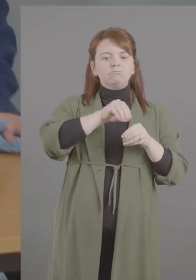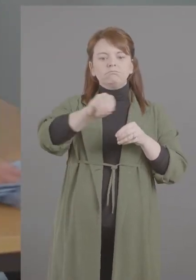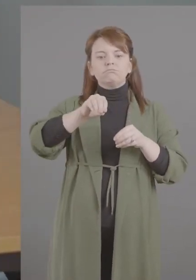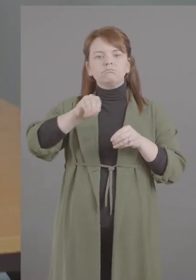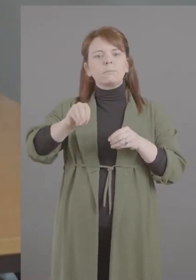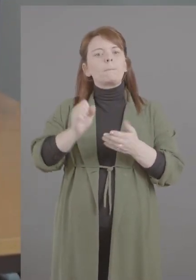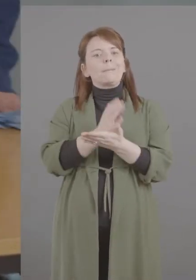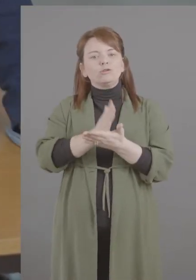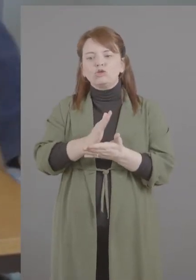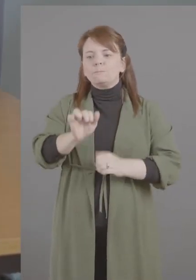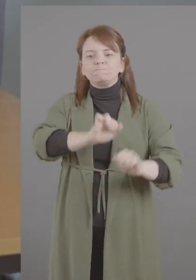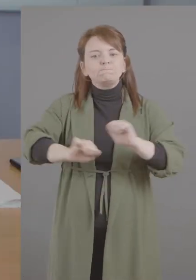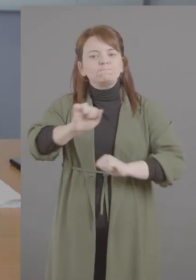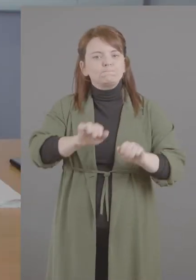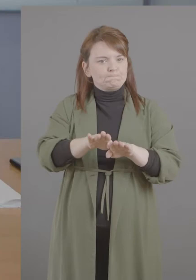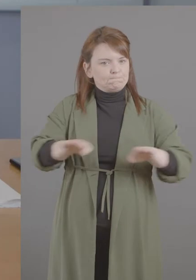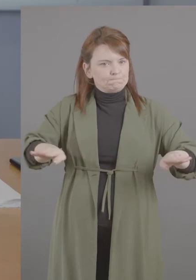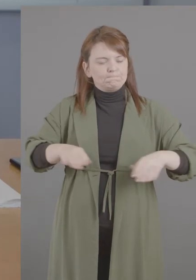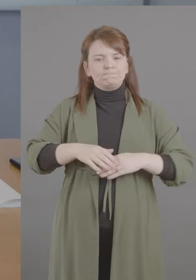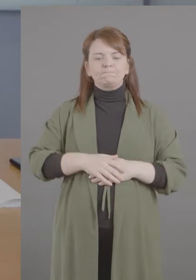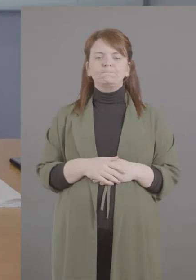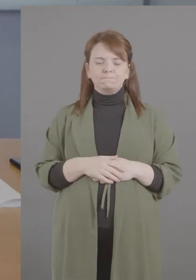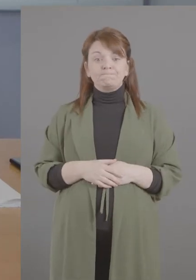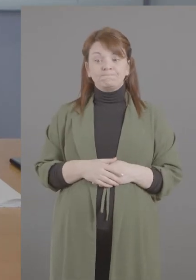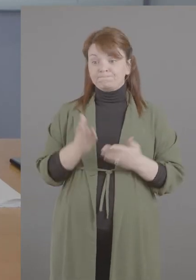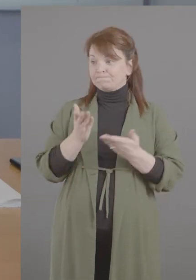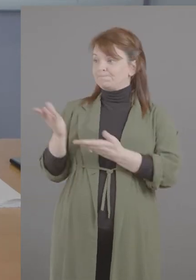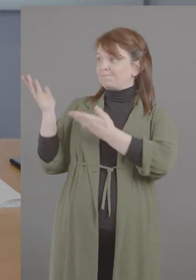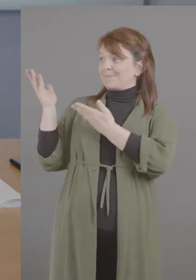Before unpacking the test kit contents you should clean the surface you are going to use,